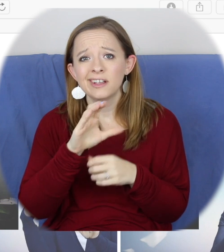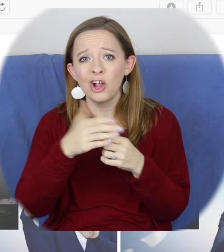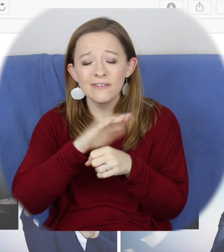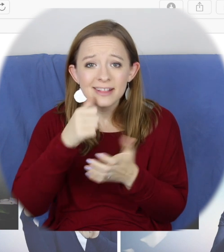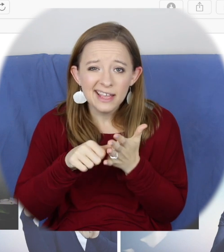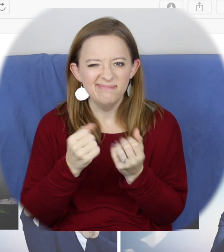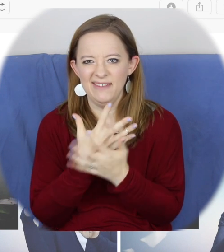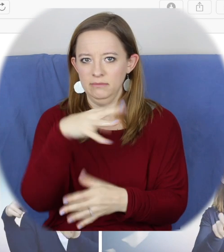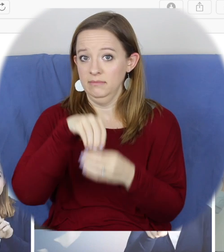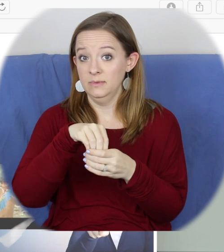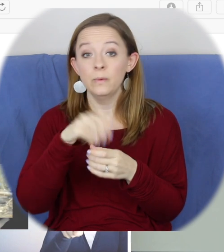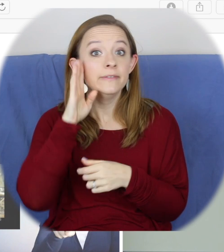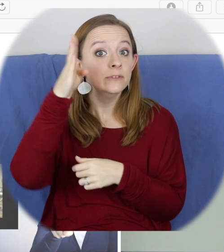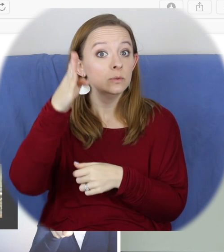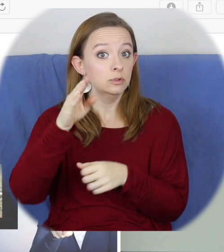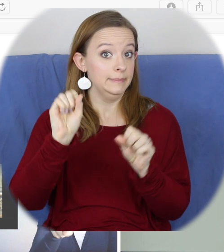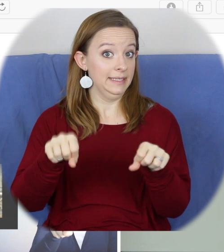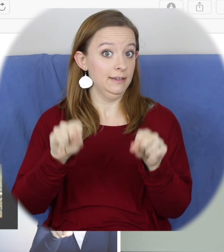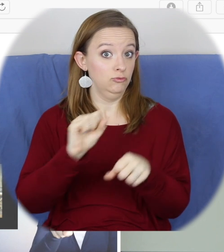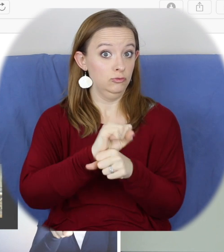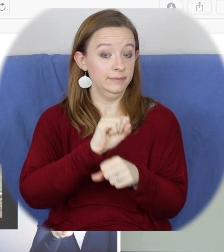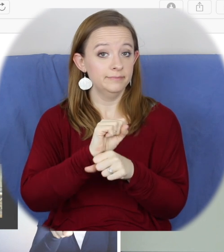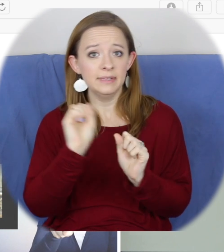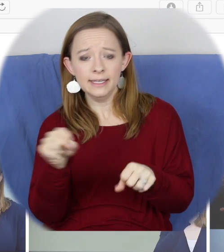Pretty much everything on there so a potential employer can come and look and see